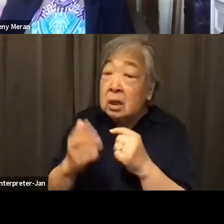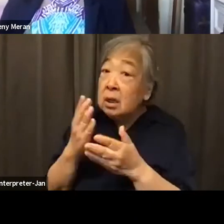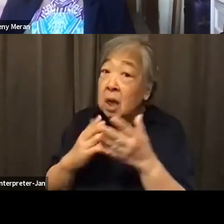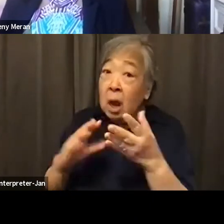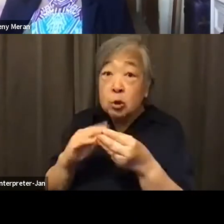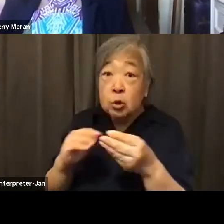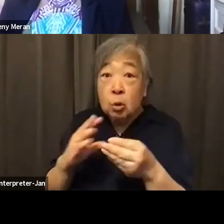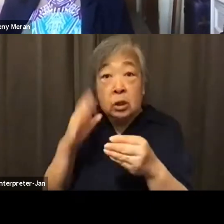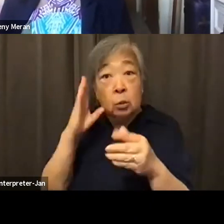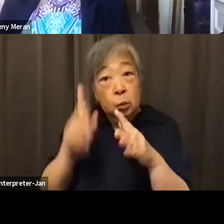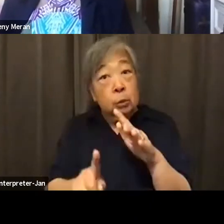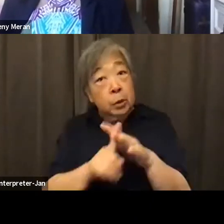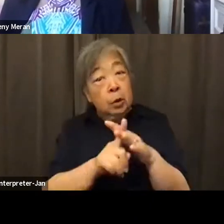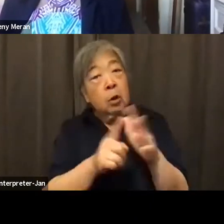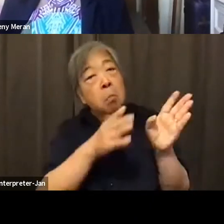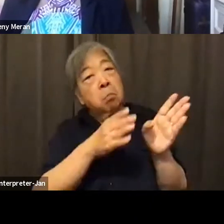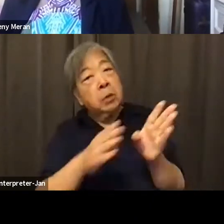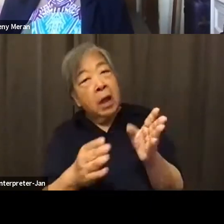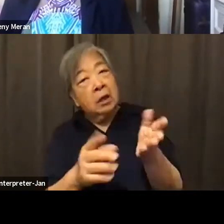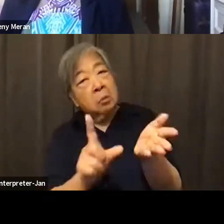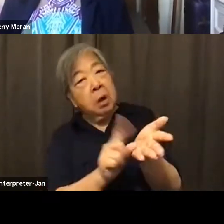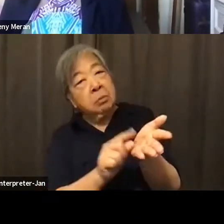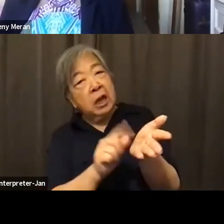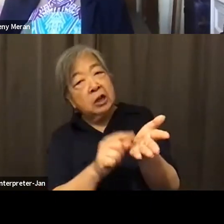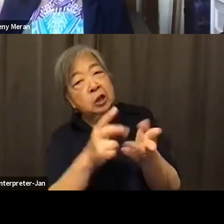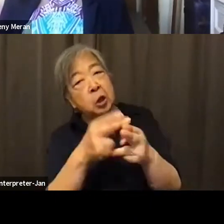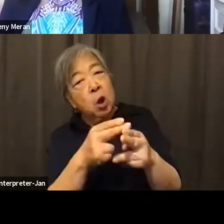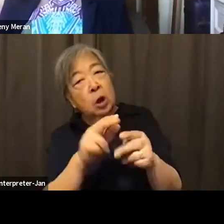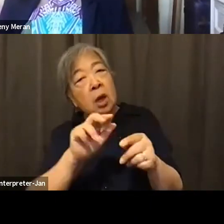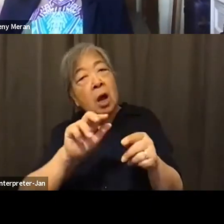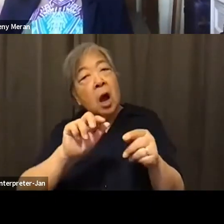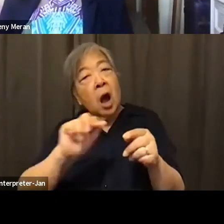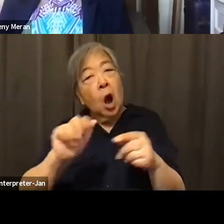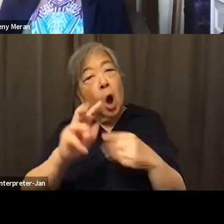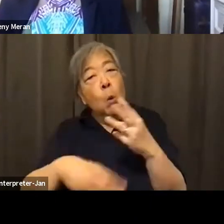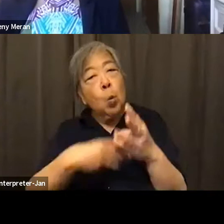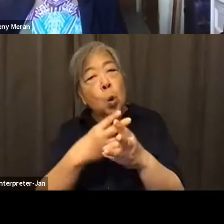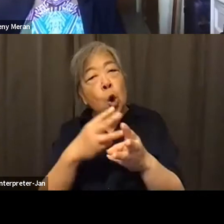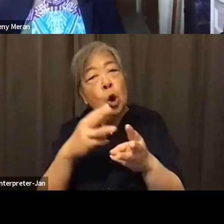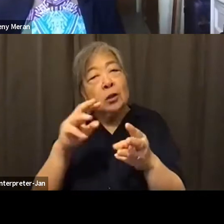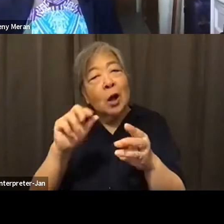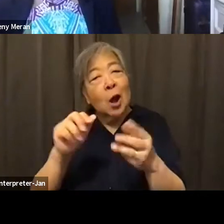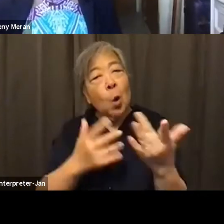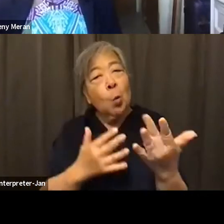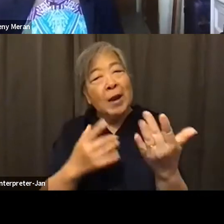of our NCDE publication called, A World Awaits You. We call it our AWAY Journal for short.